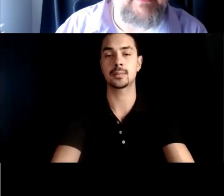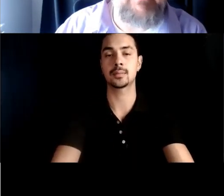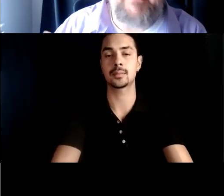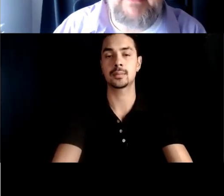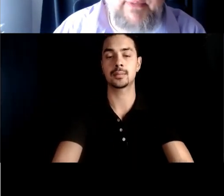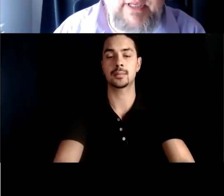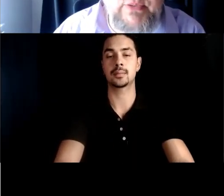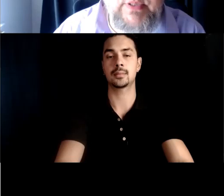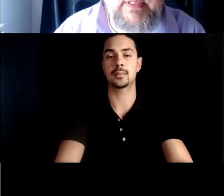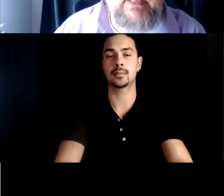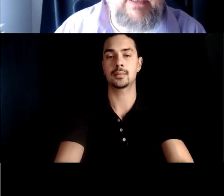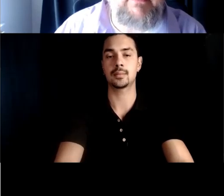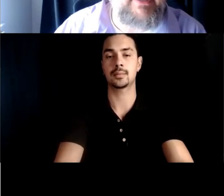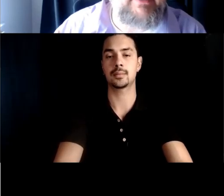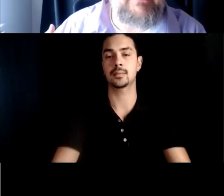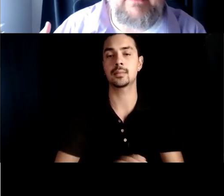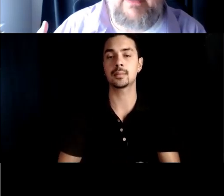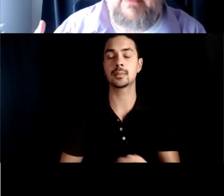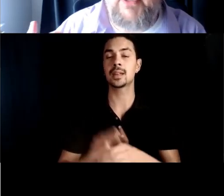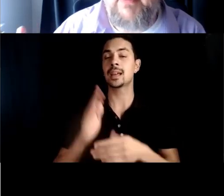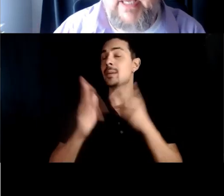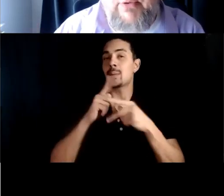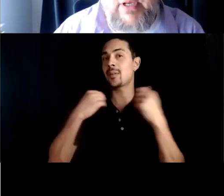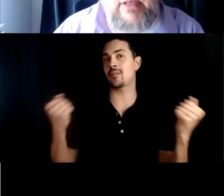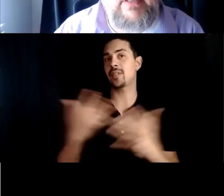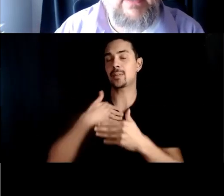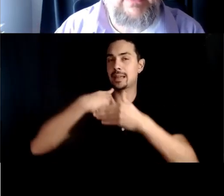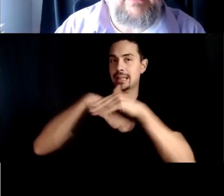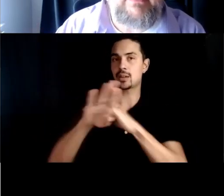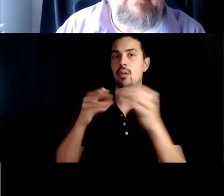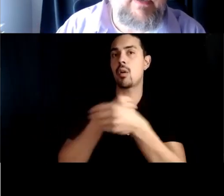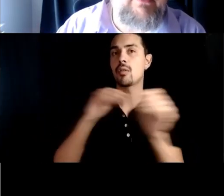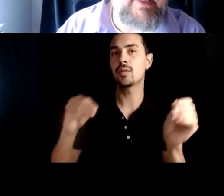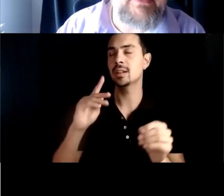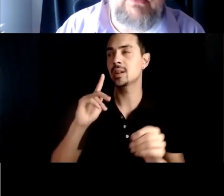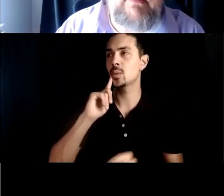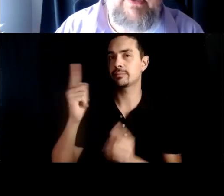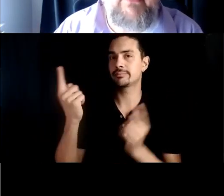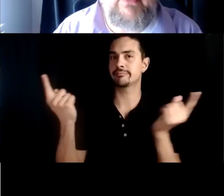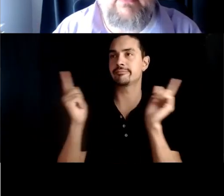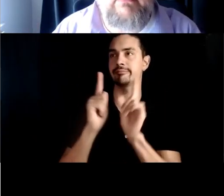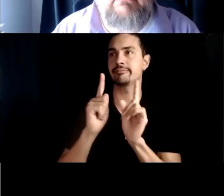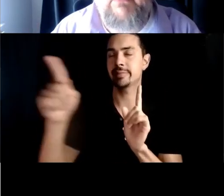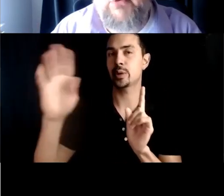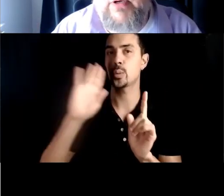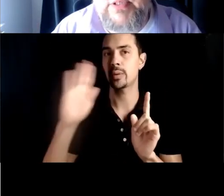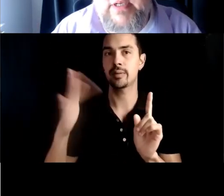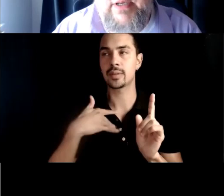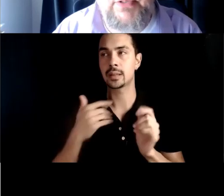Because maybe somebody else will see them and they'll be outed. Are they concerned about if their employers gonna know?